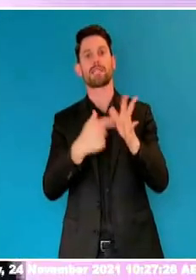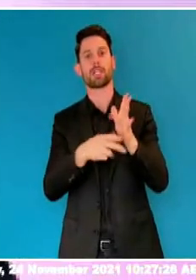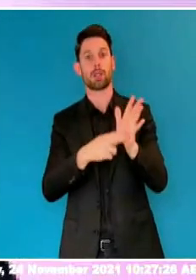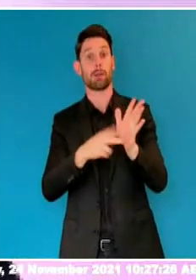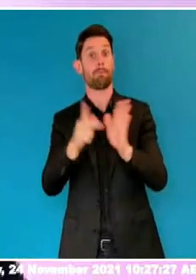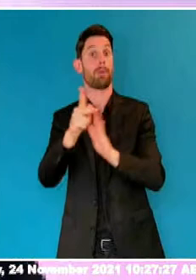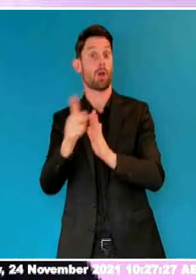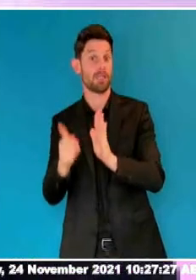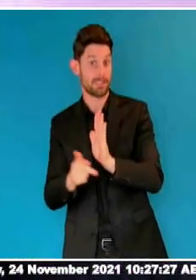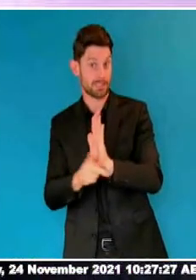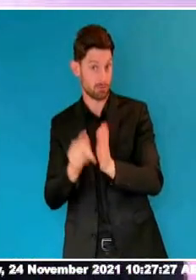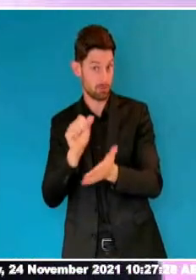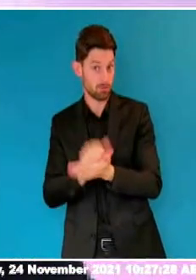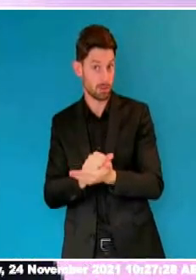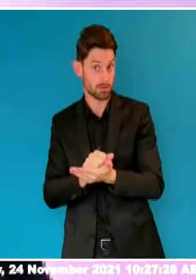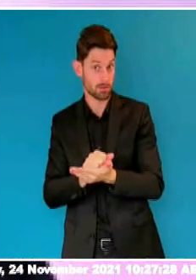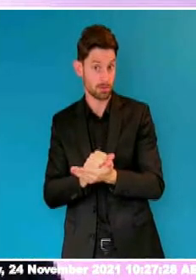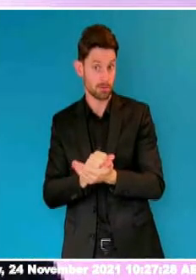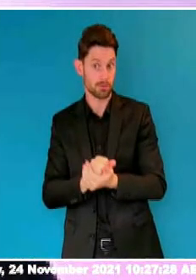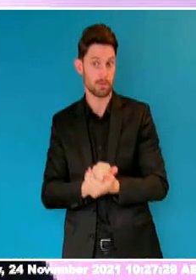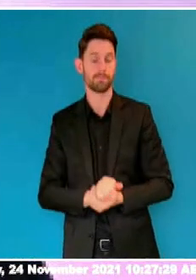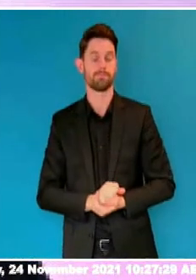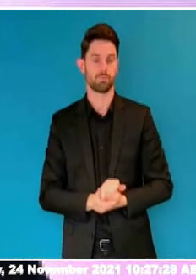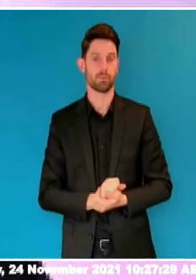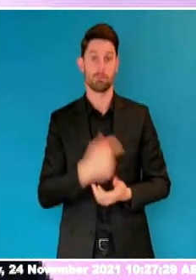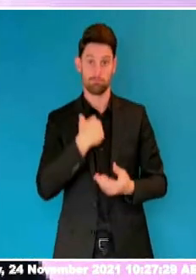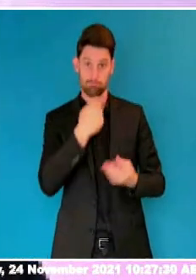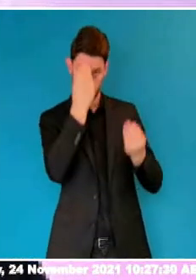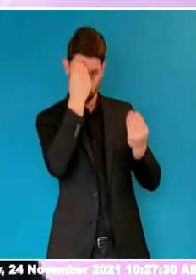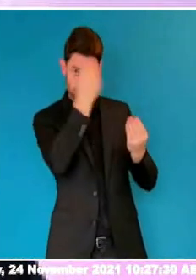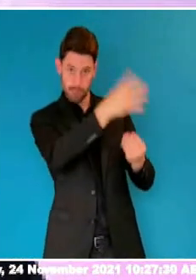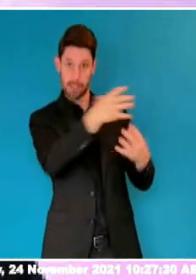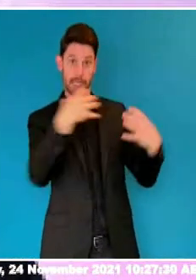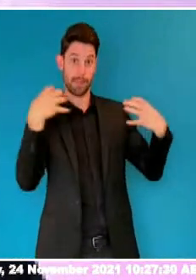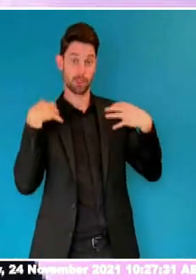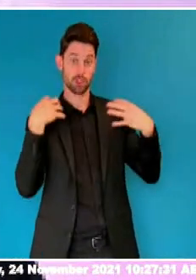Commissioners, for your information that's at Tab B/3A.